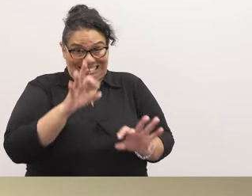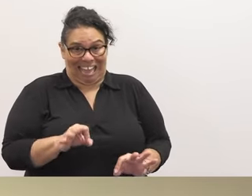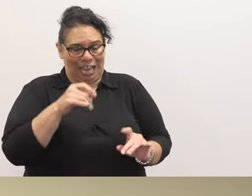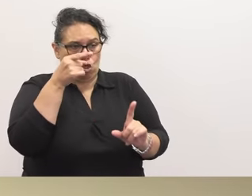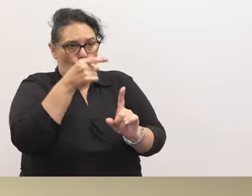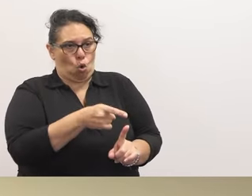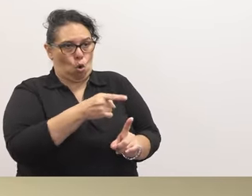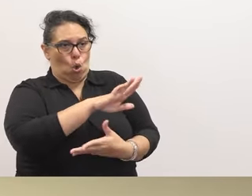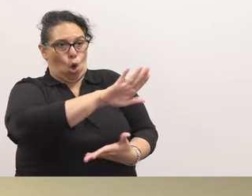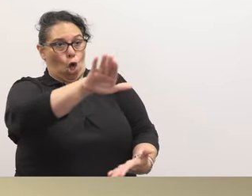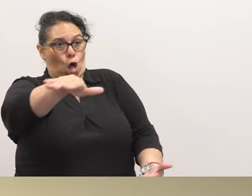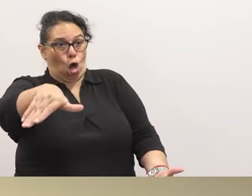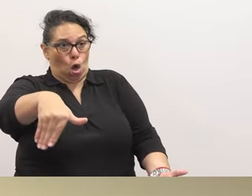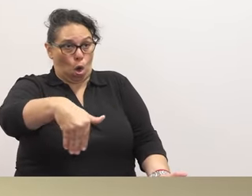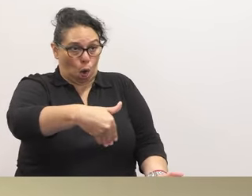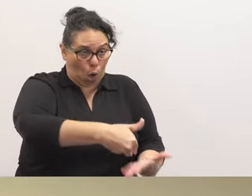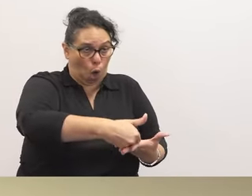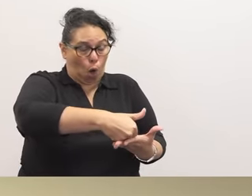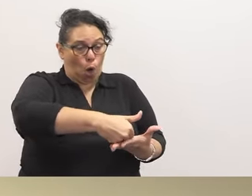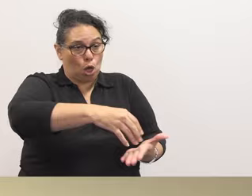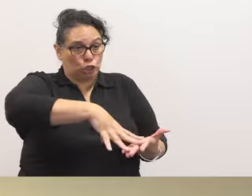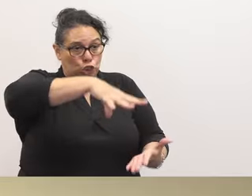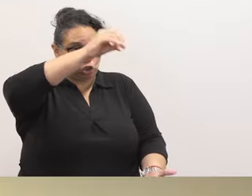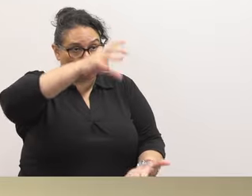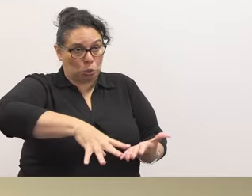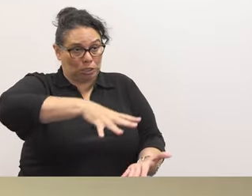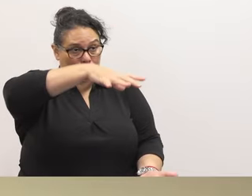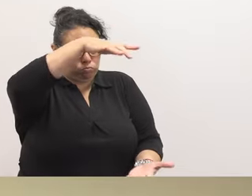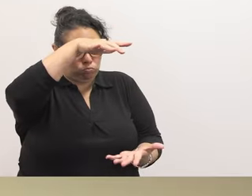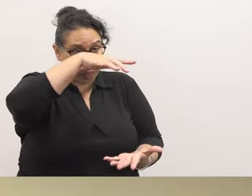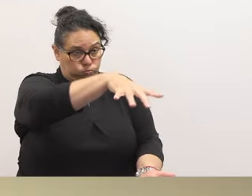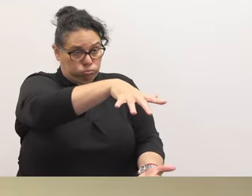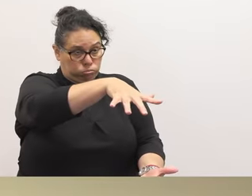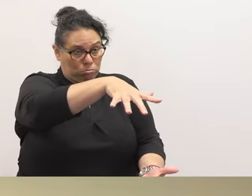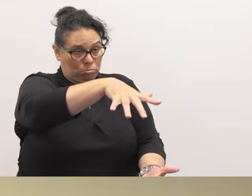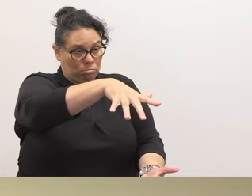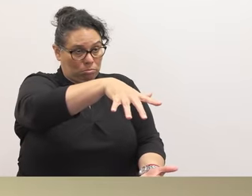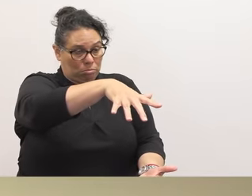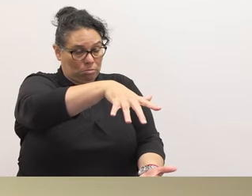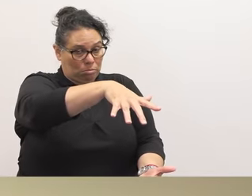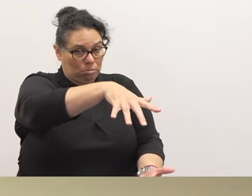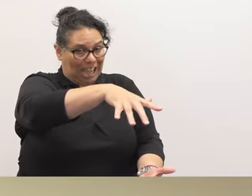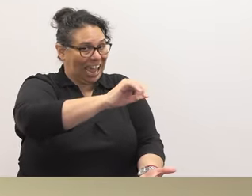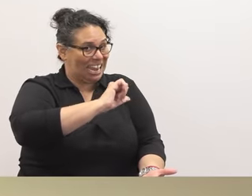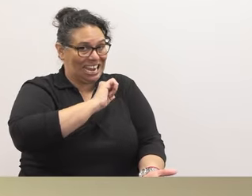but individual student groups are probably not, you shouldn't expect that those are gonna have the highest correlation.